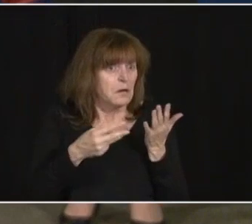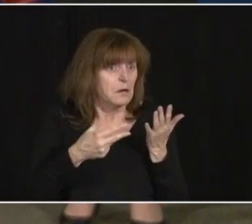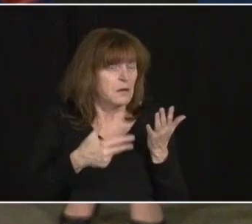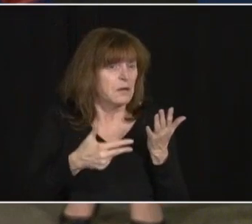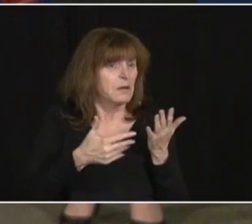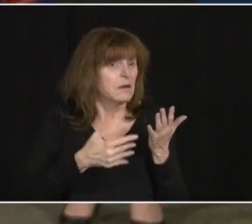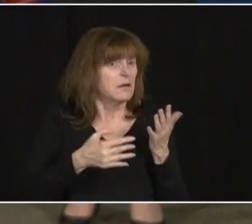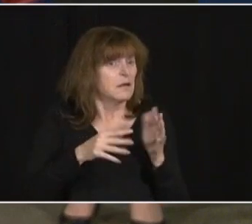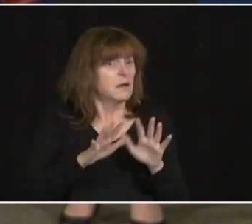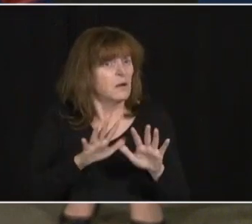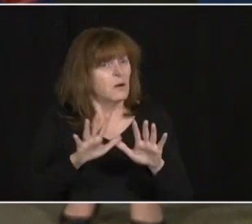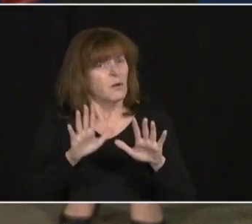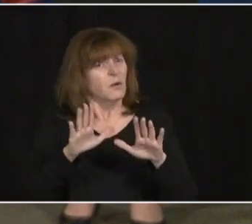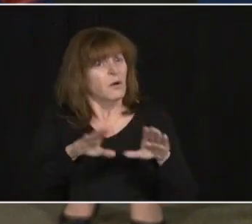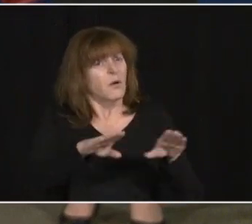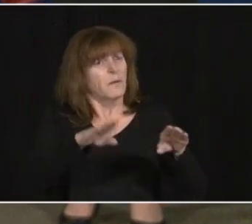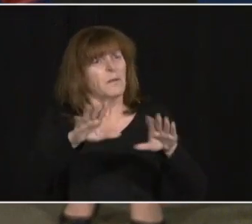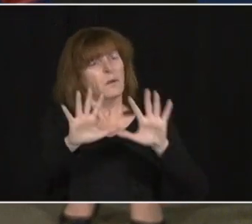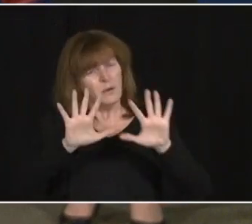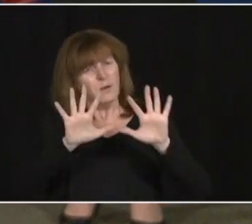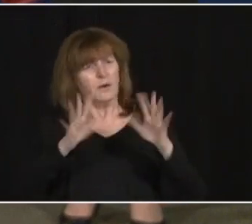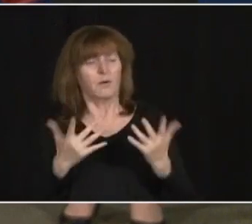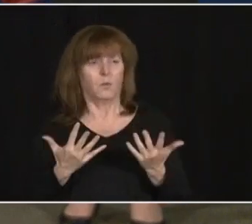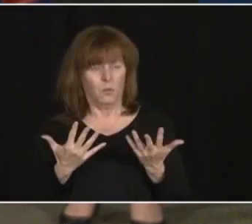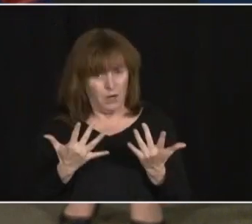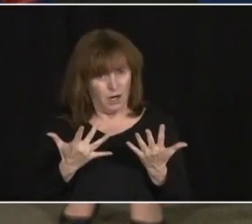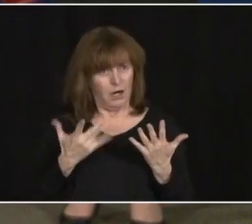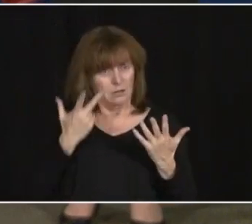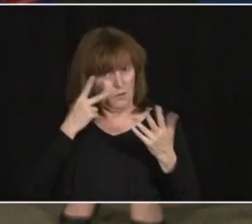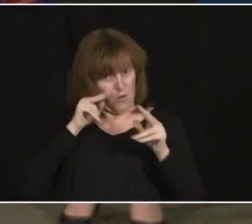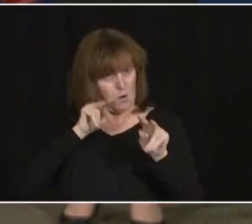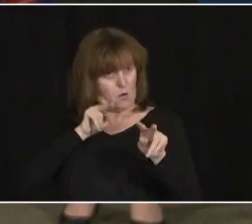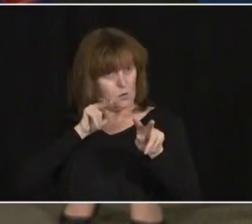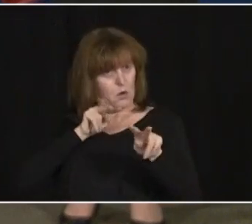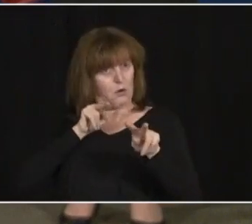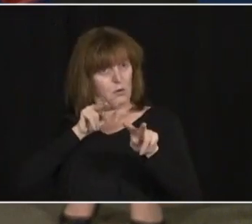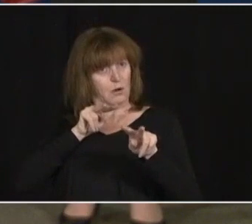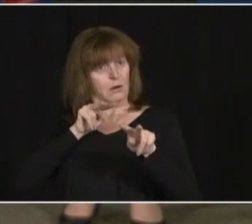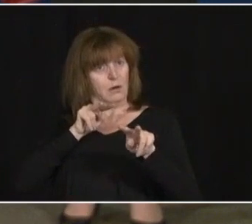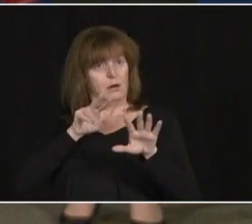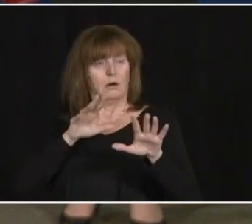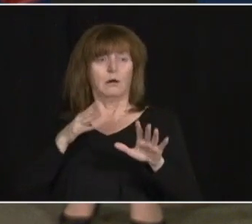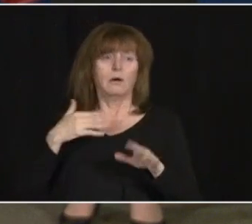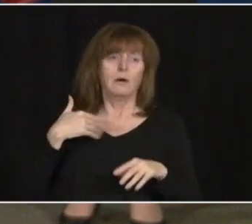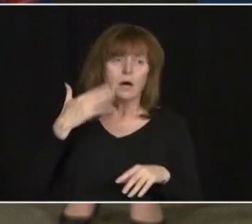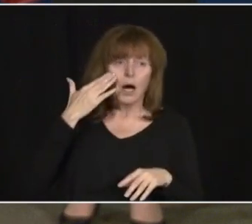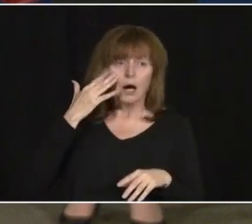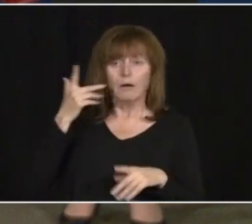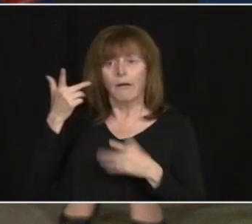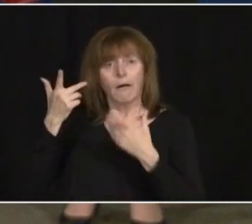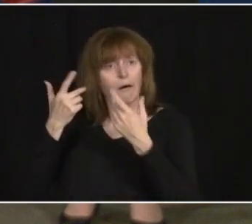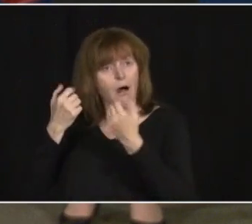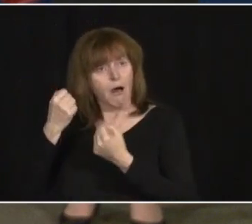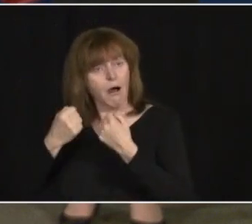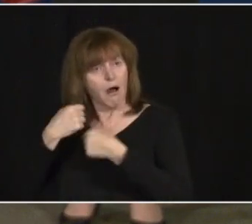open it up. But let's just see where we are at. I know -- I think the automotive industry in North America